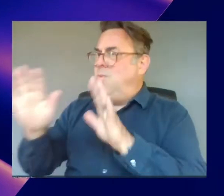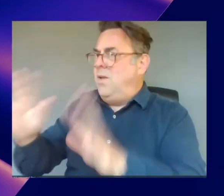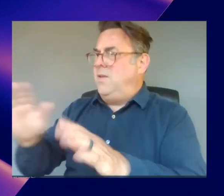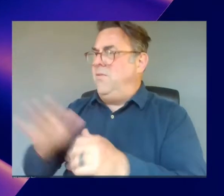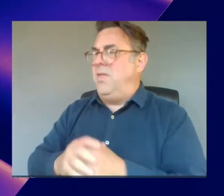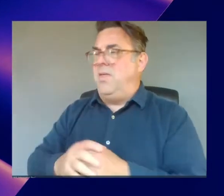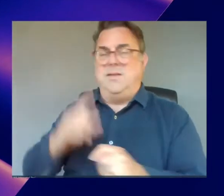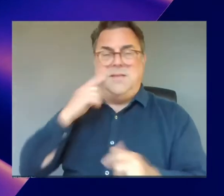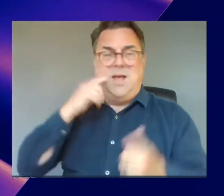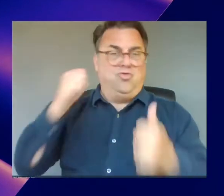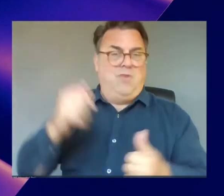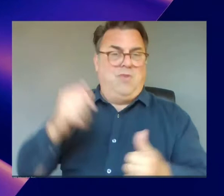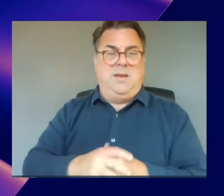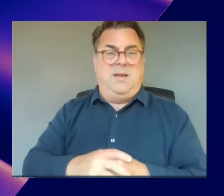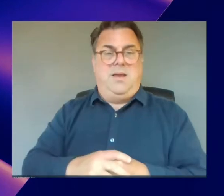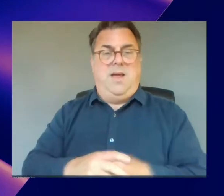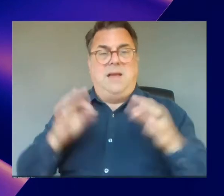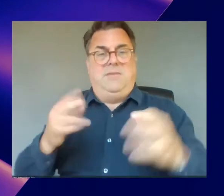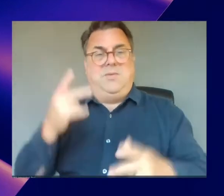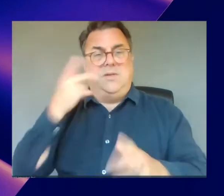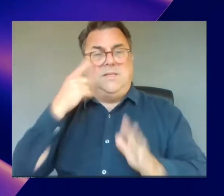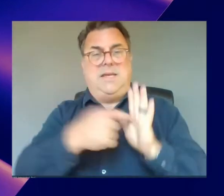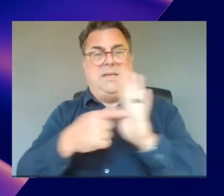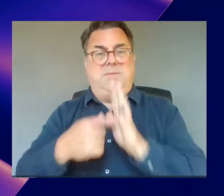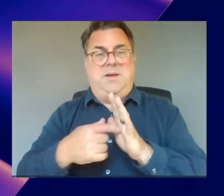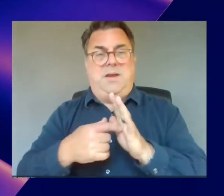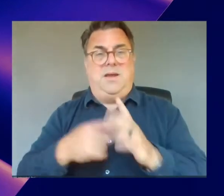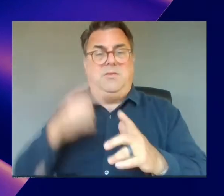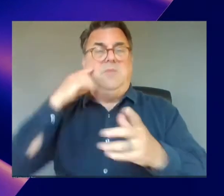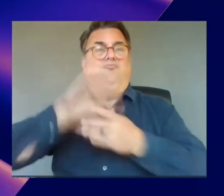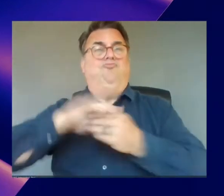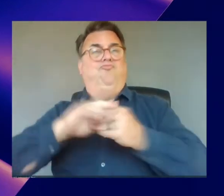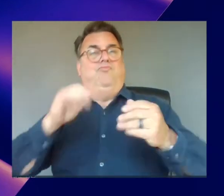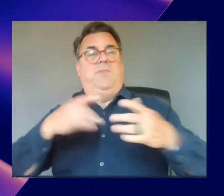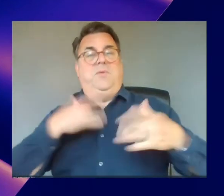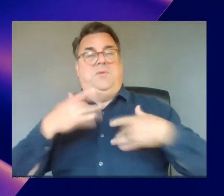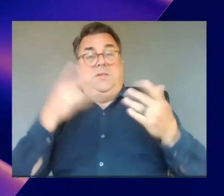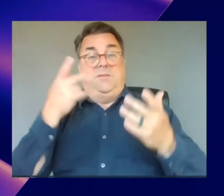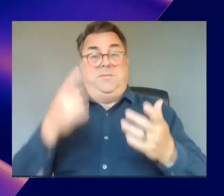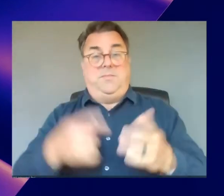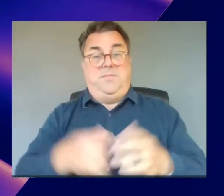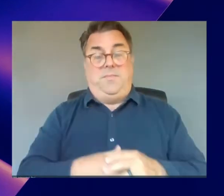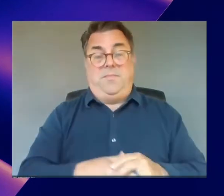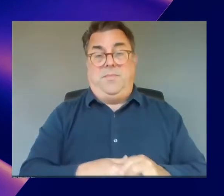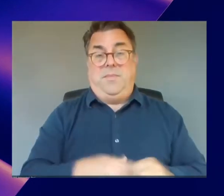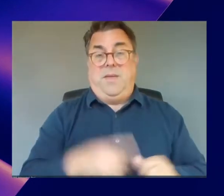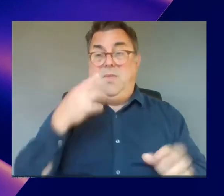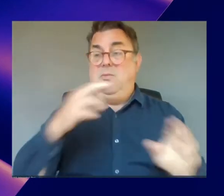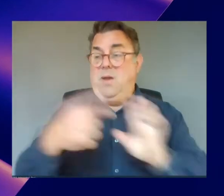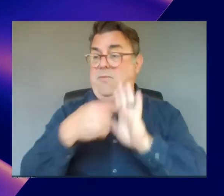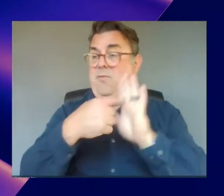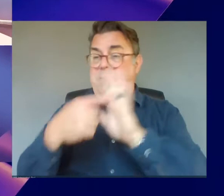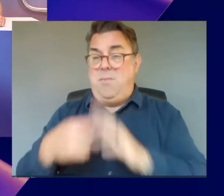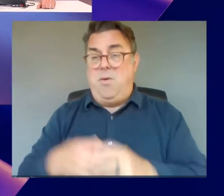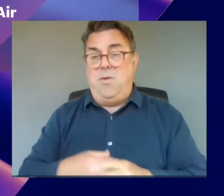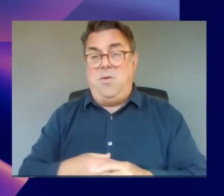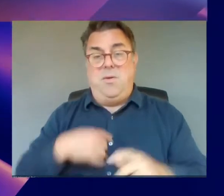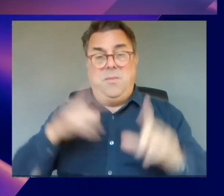I think I definitely wanna see a demo. Okay, I can demo. I'm sure everyone here probably excited and wants to see it. Yes. Yeah. I think we're ready to do a demo. I think my screen is being broadcast.